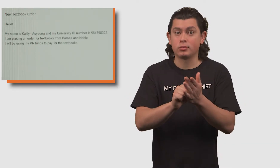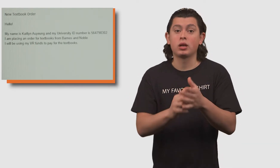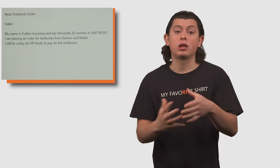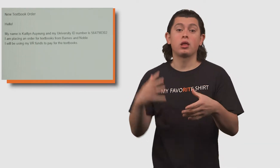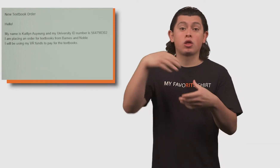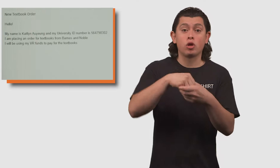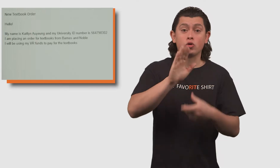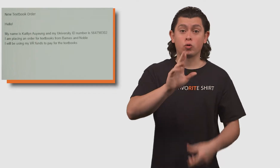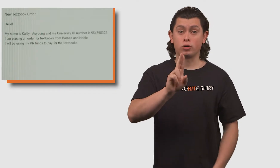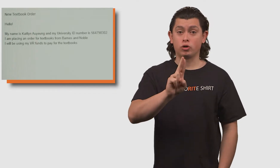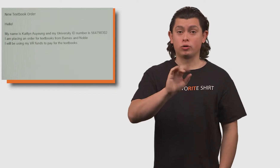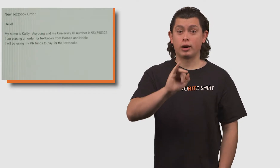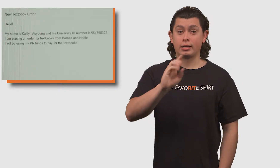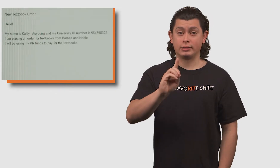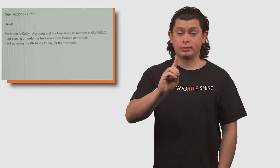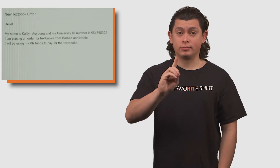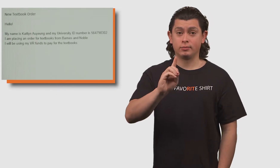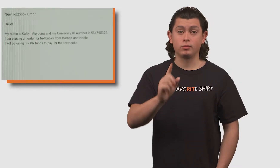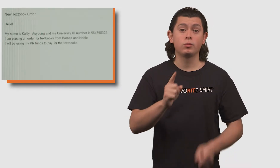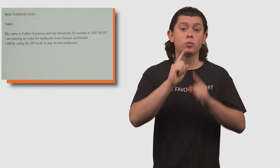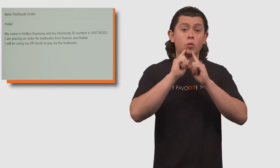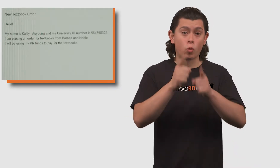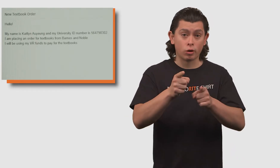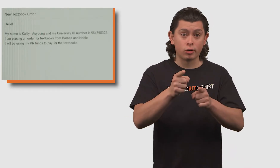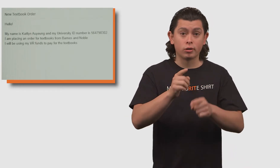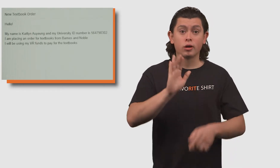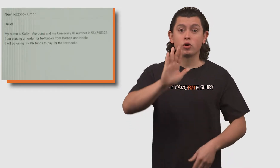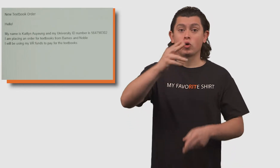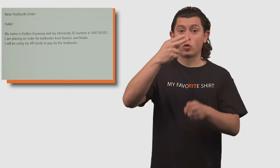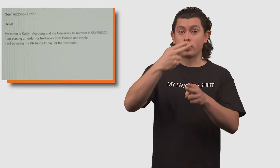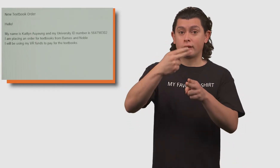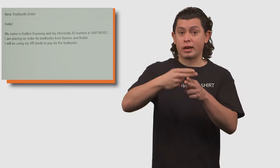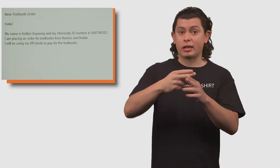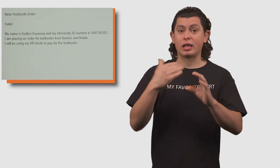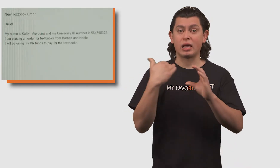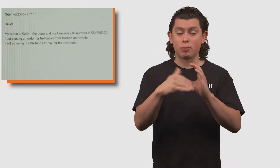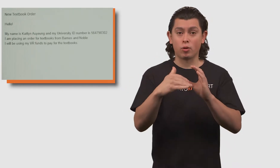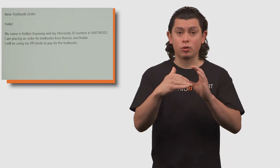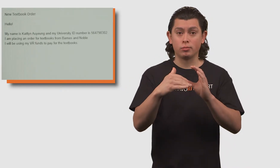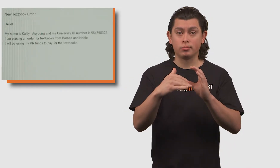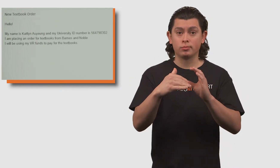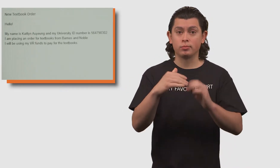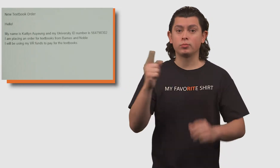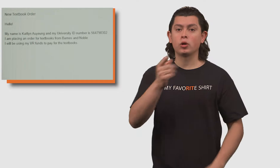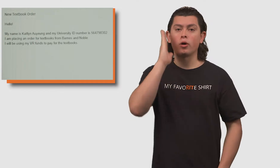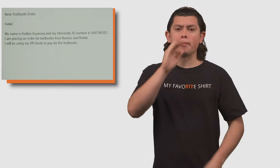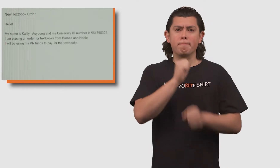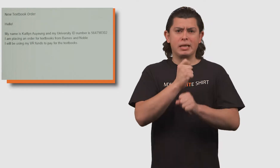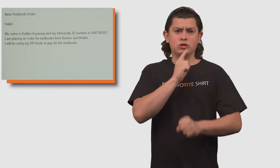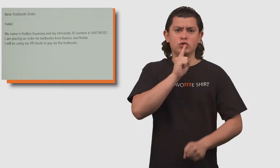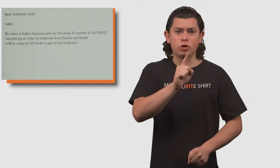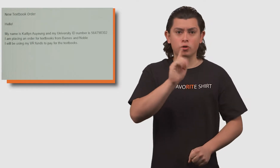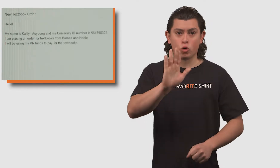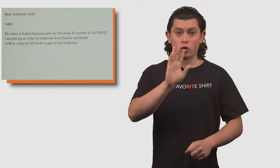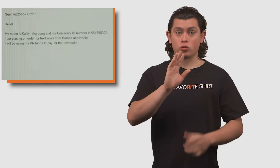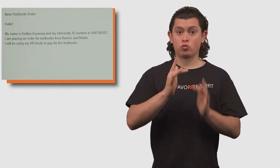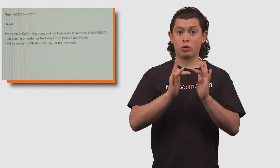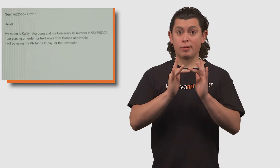INCLUDE YOUR UID NUMBER, ORDER NUMBER, AND YOUR NAME IN THE EMAIL. THEY WILL MAKE SURE THAT YOUR WEB ORDER